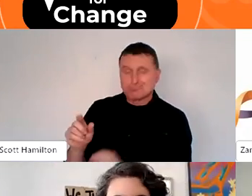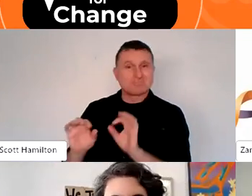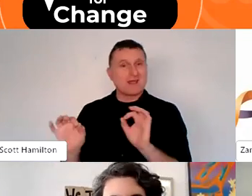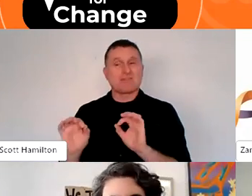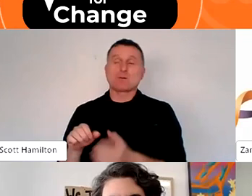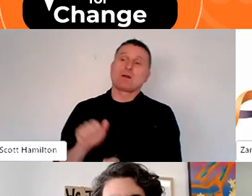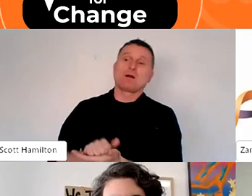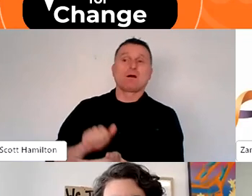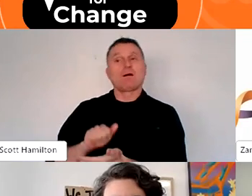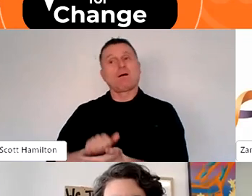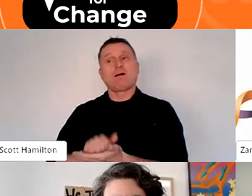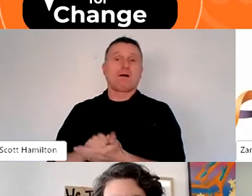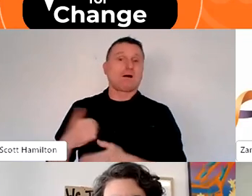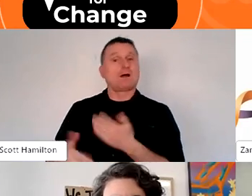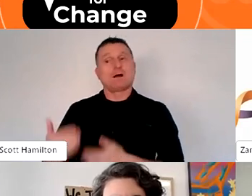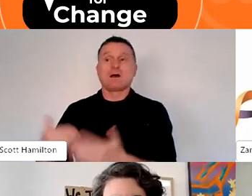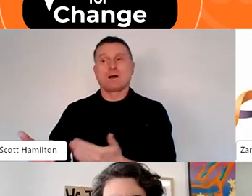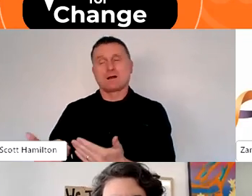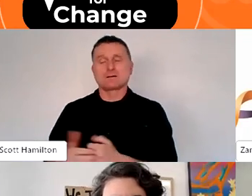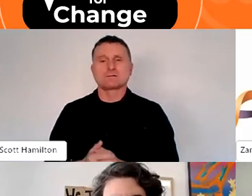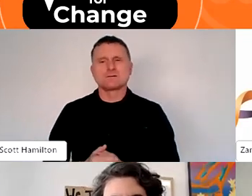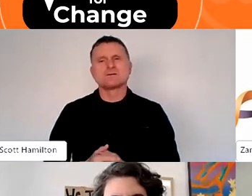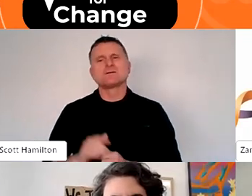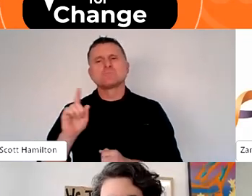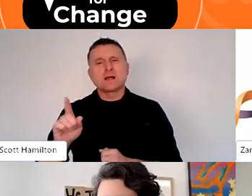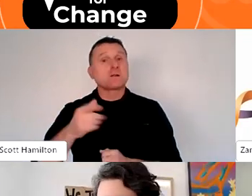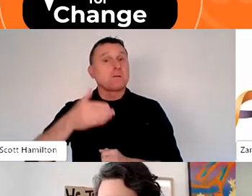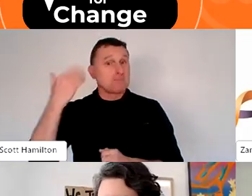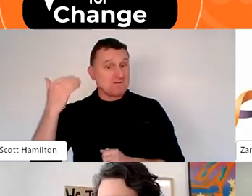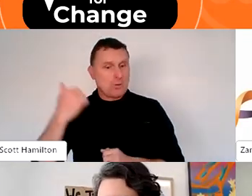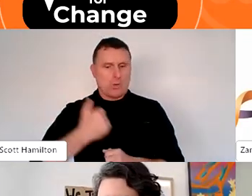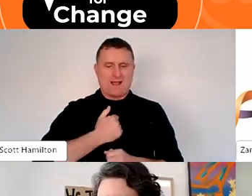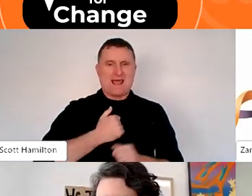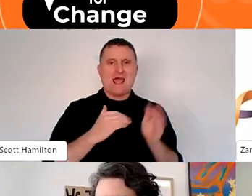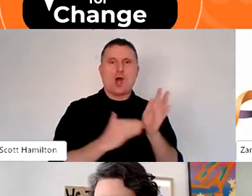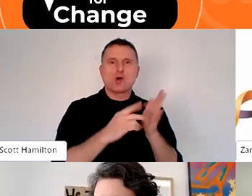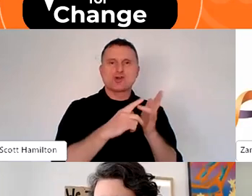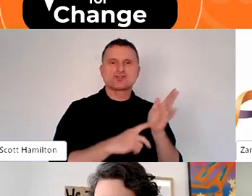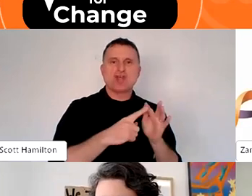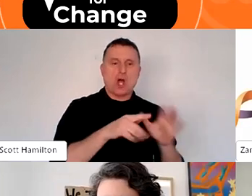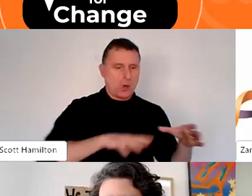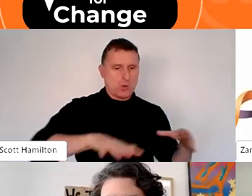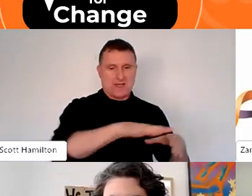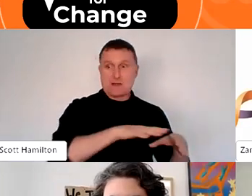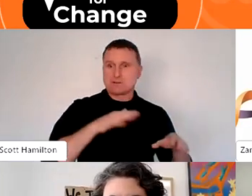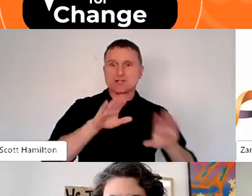into our school who are not in our zone simply because I want them in our school. They provide the most amazing opportunities